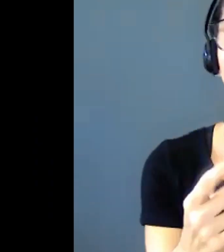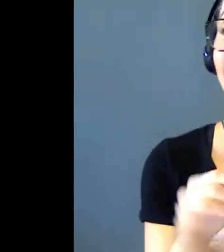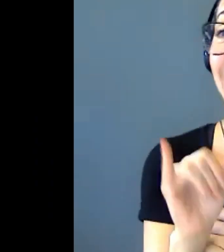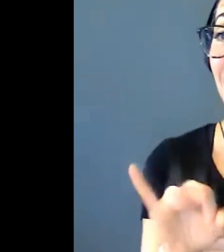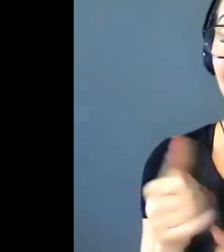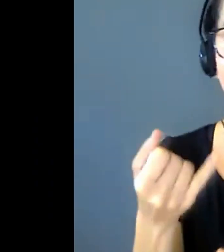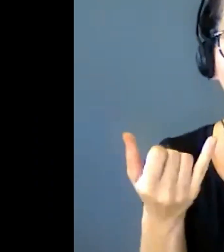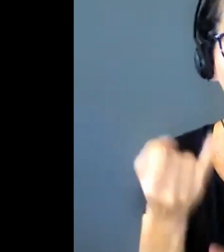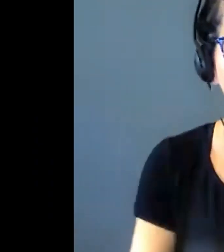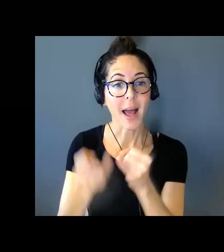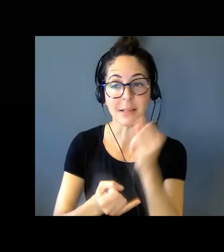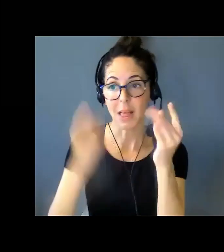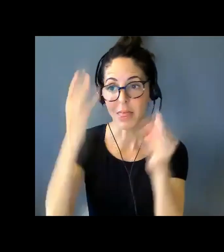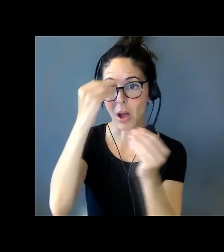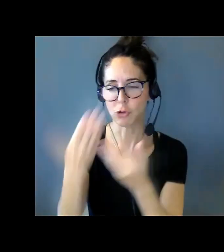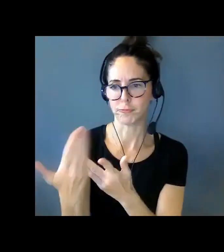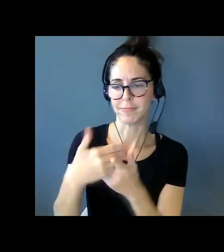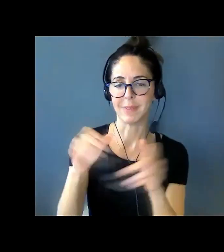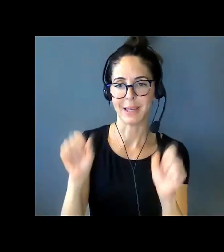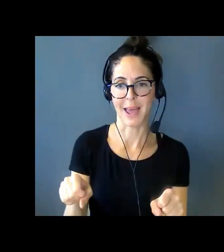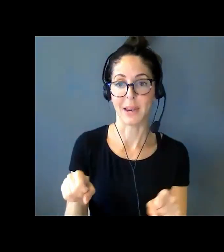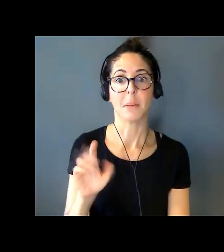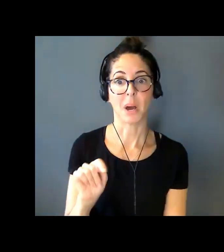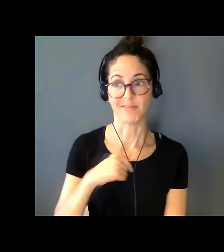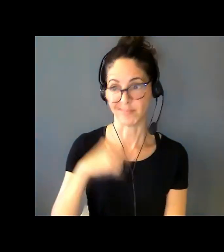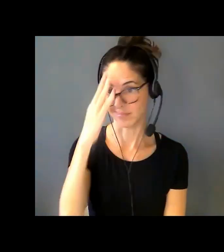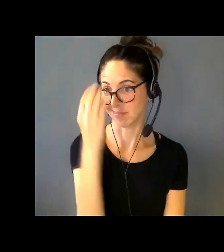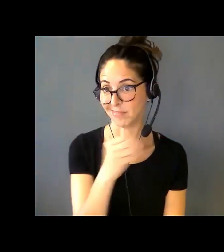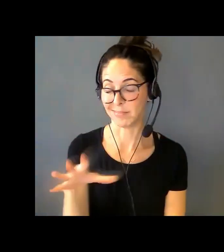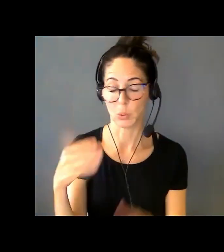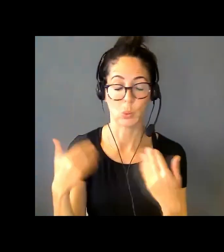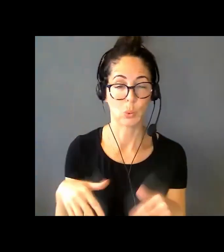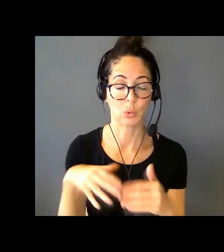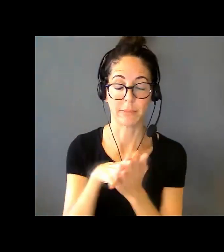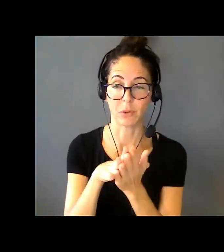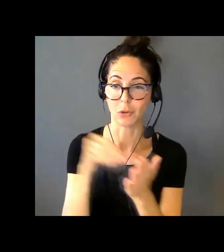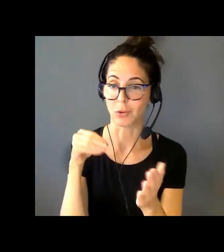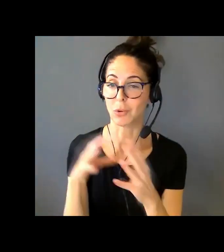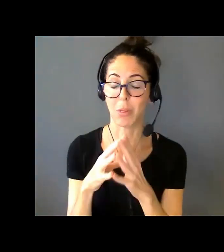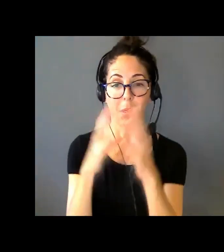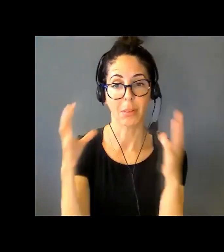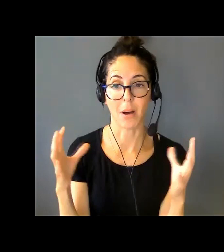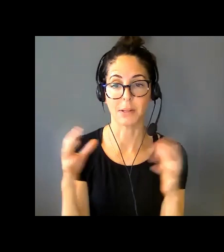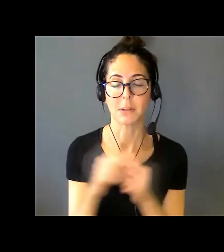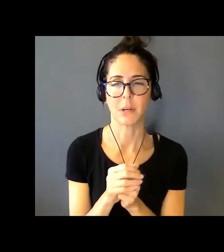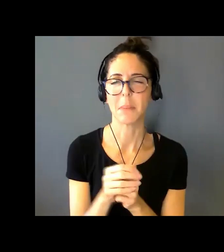up. I did want to note, I have learned so much so far, and just some final reflections on the